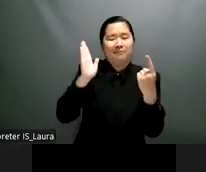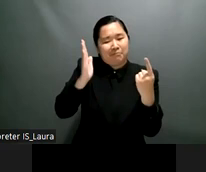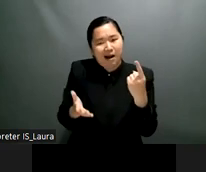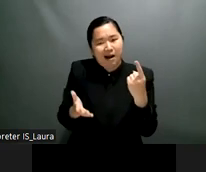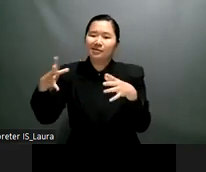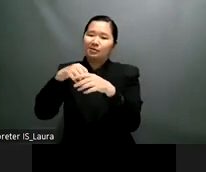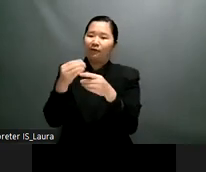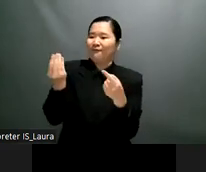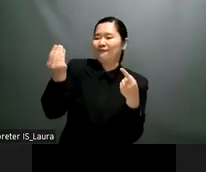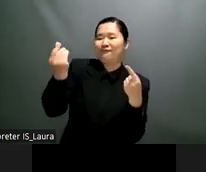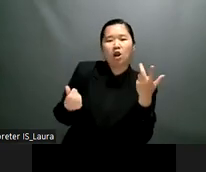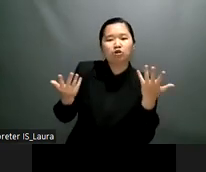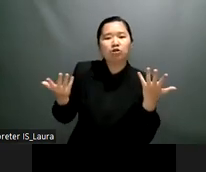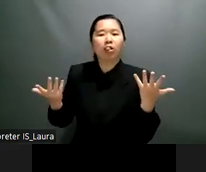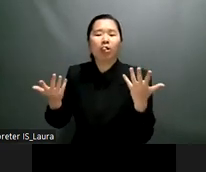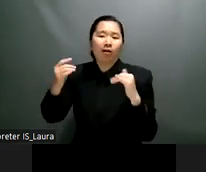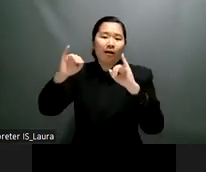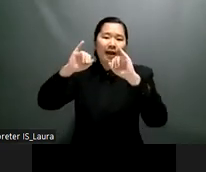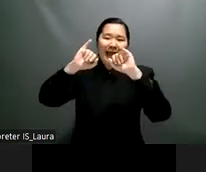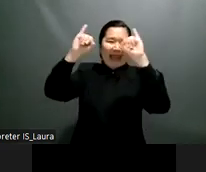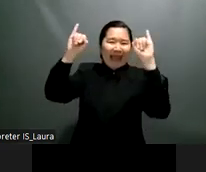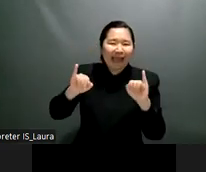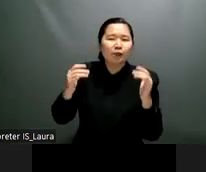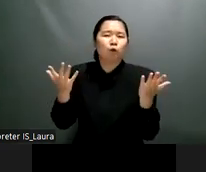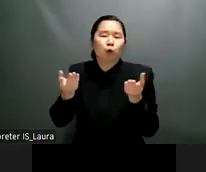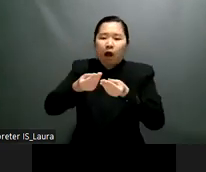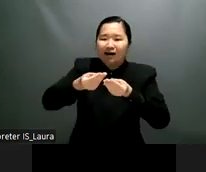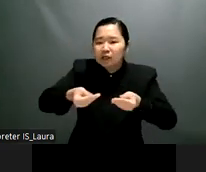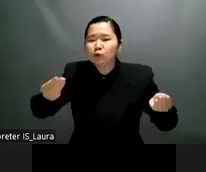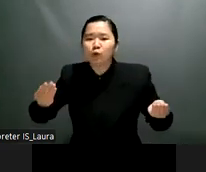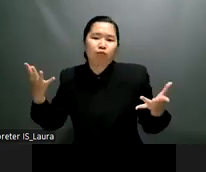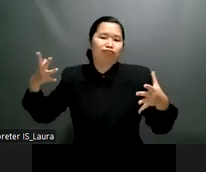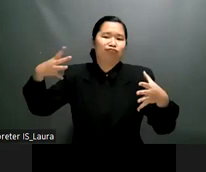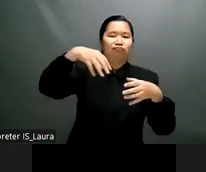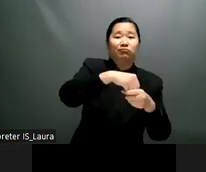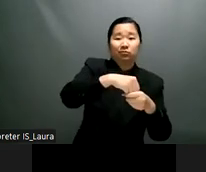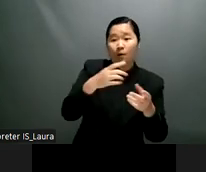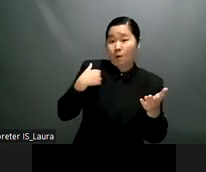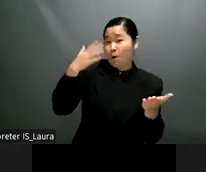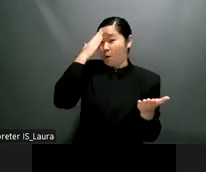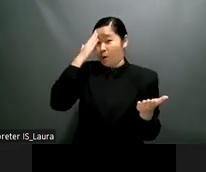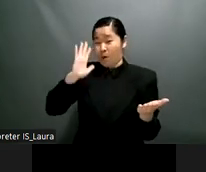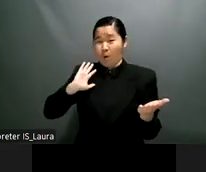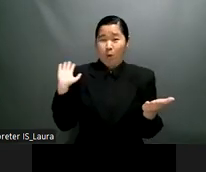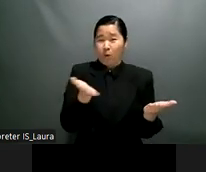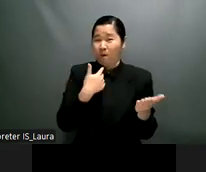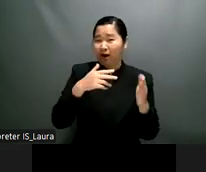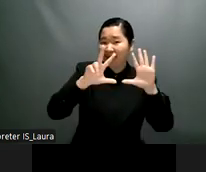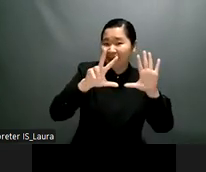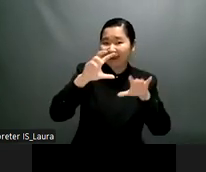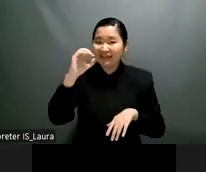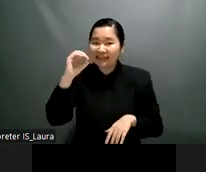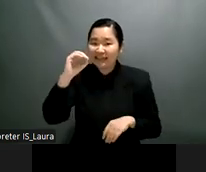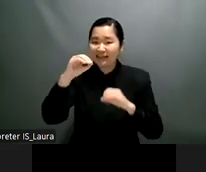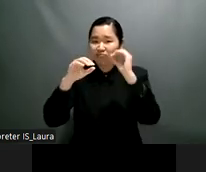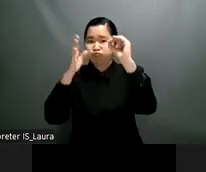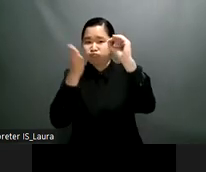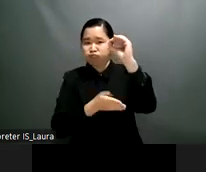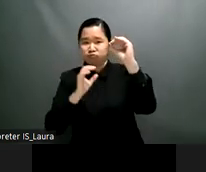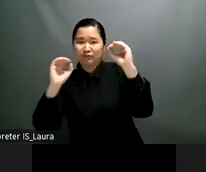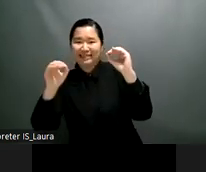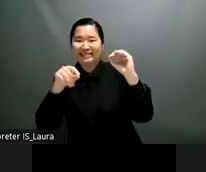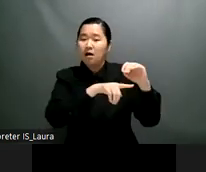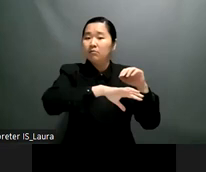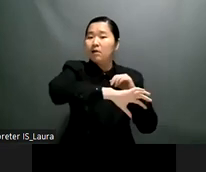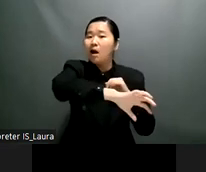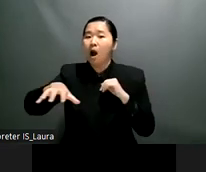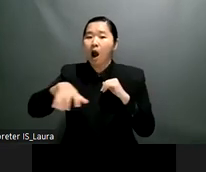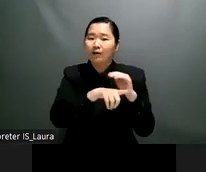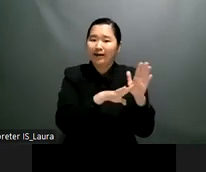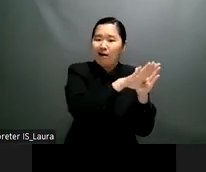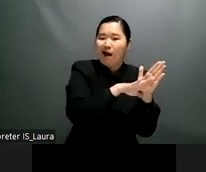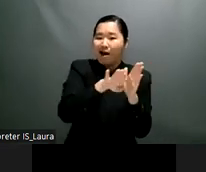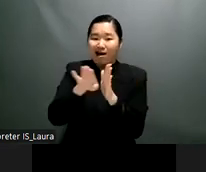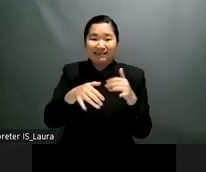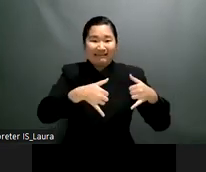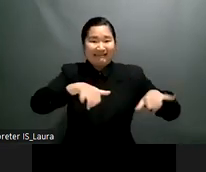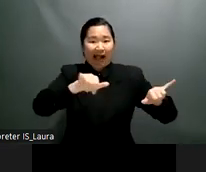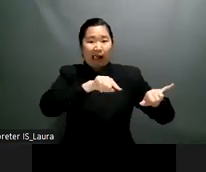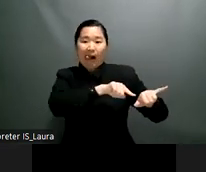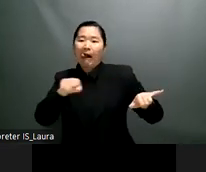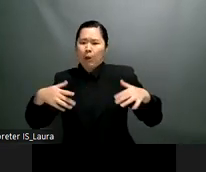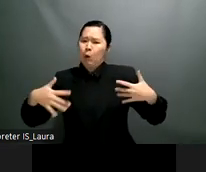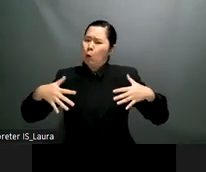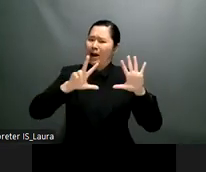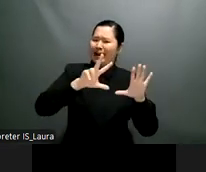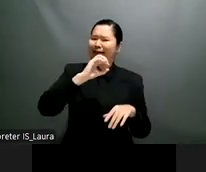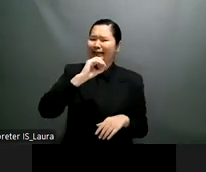our participation in decisions on covet response disaster risk reduction and humanitarian action